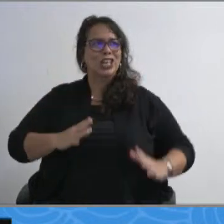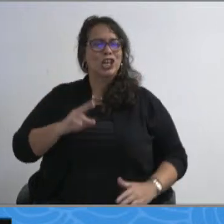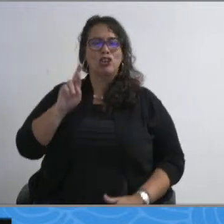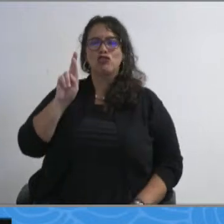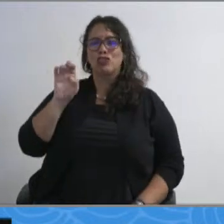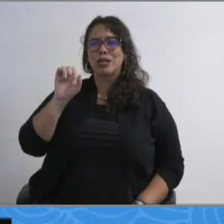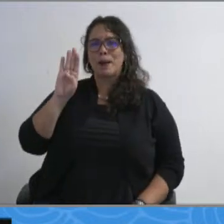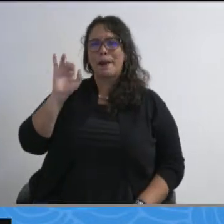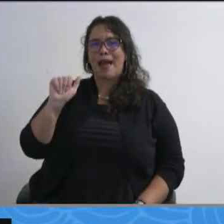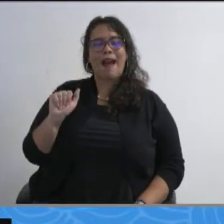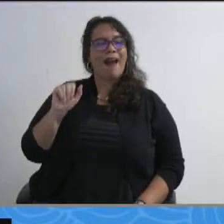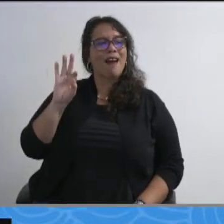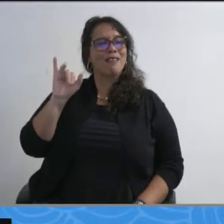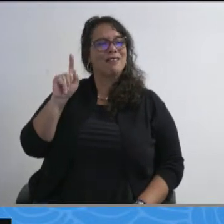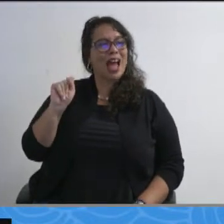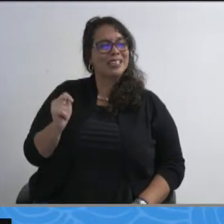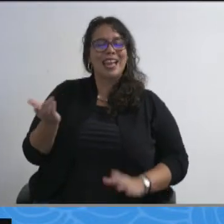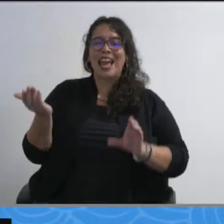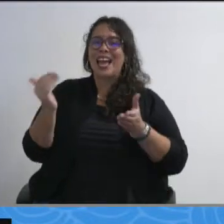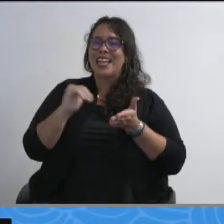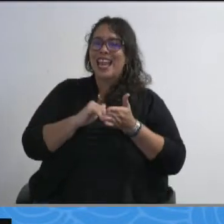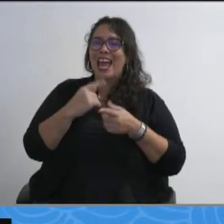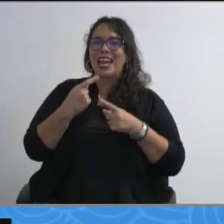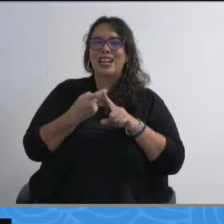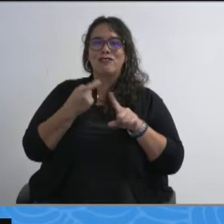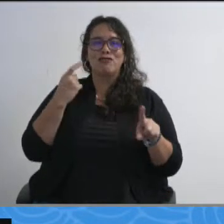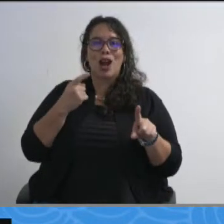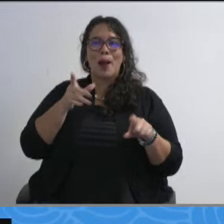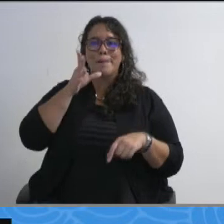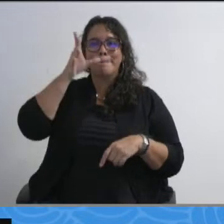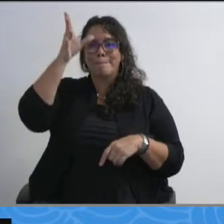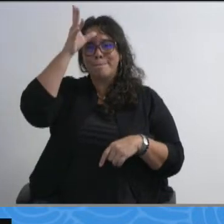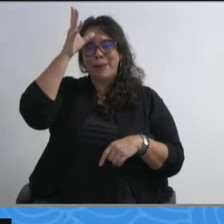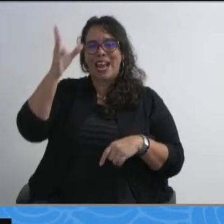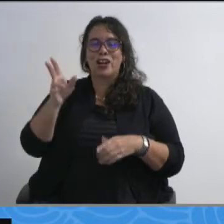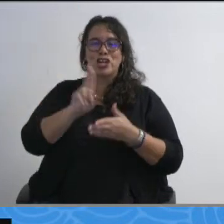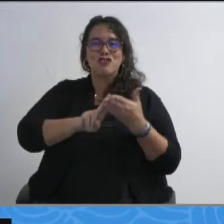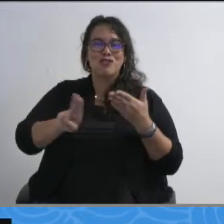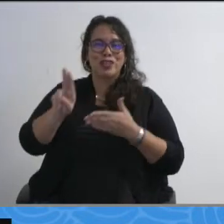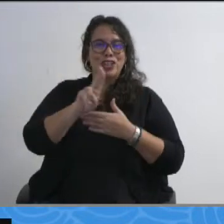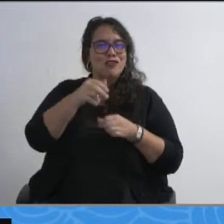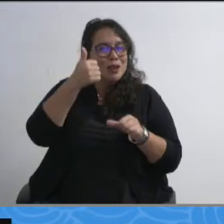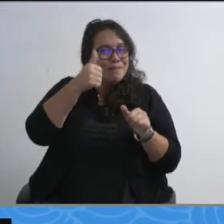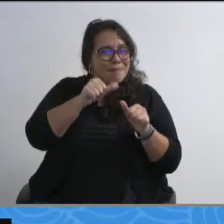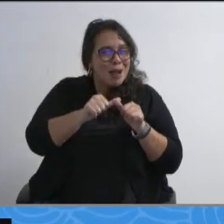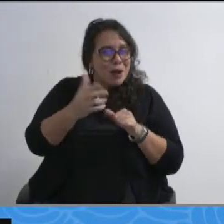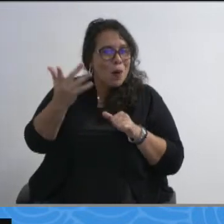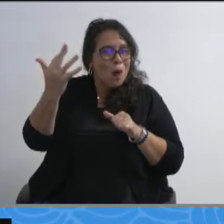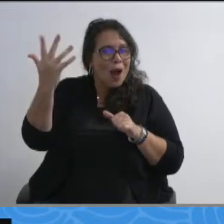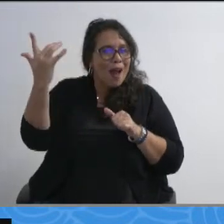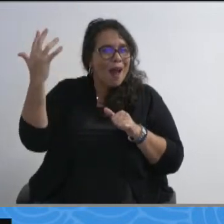who's joining us again from Parent University. If you recall, she was here with us at the beginning of this school year,